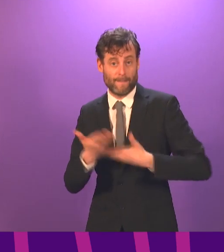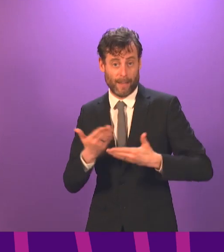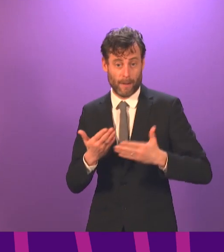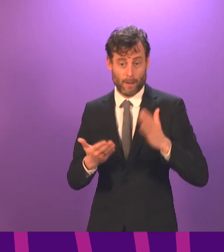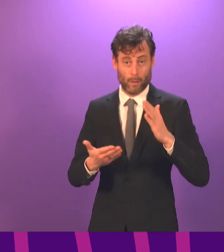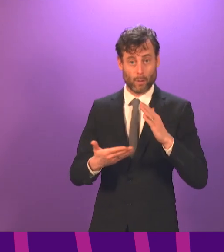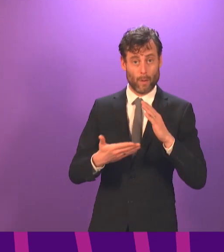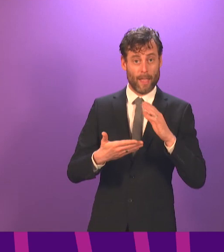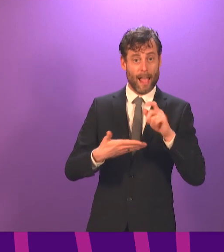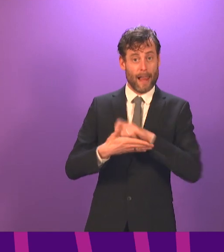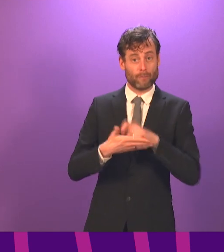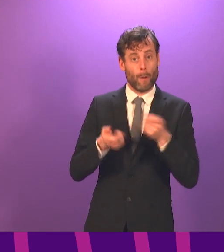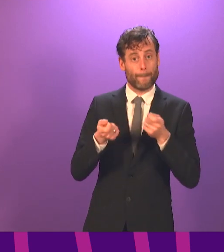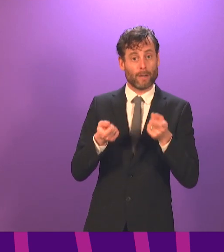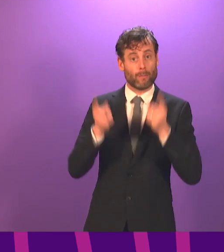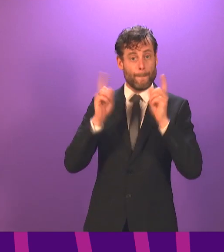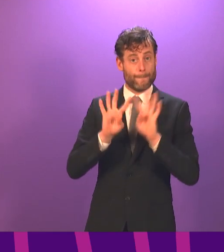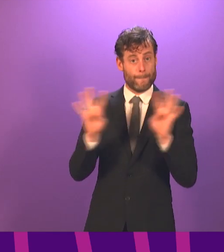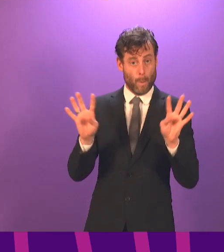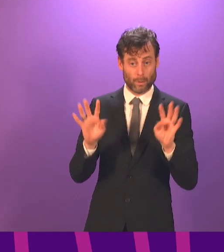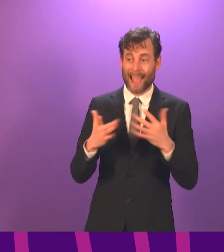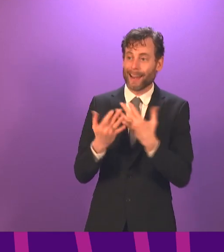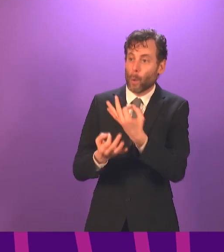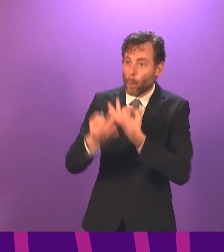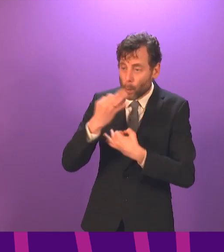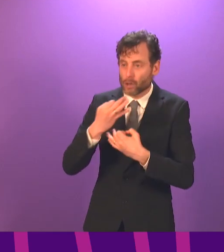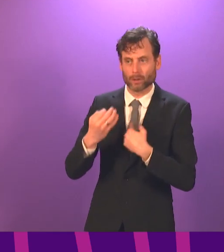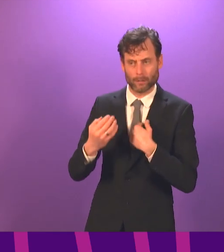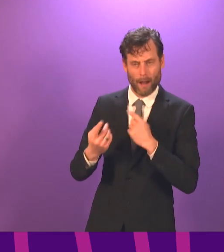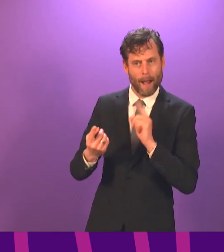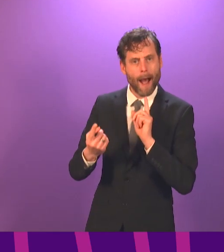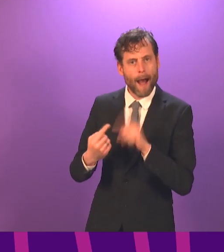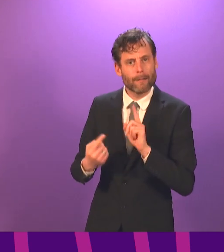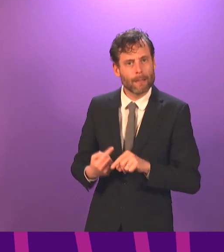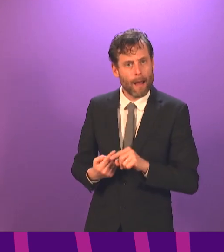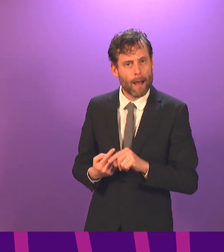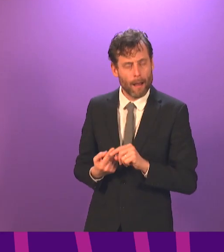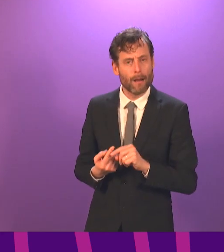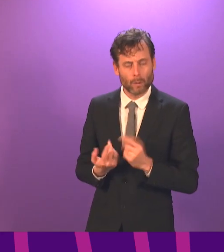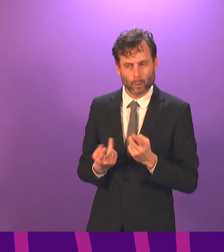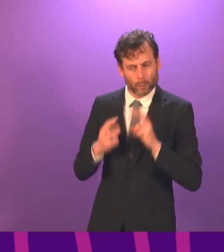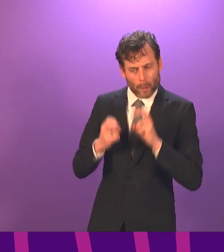to provide members with answers to such questions and to let them know whether any further issues